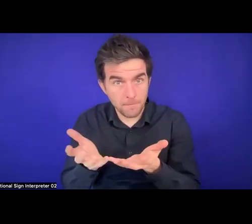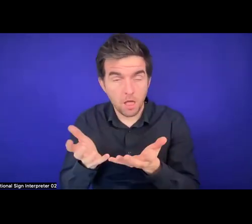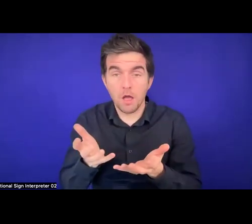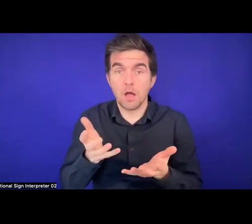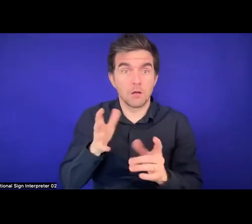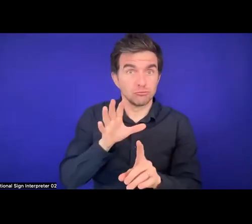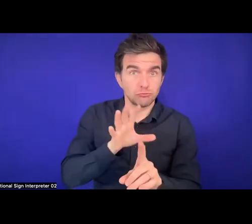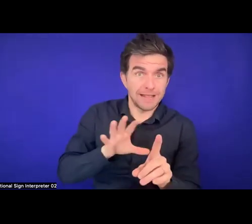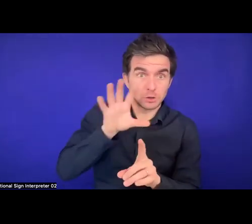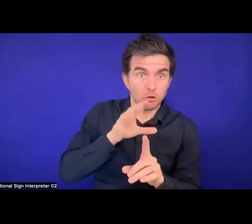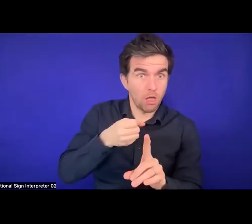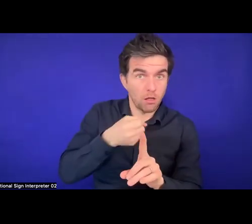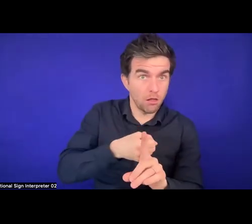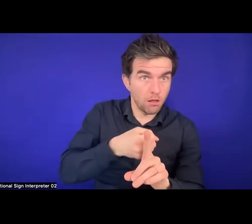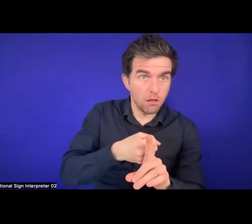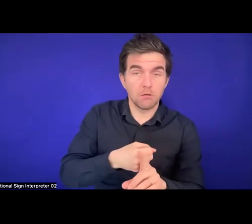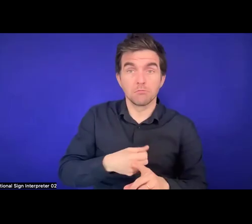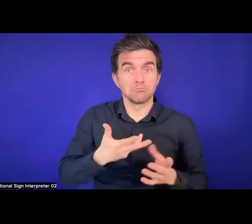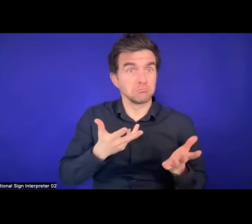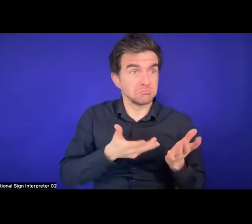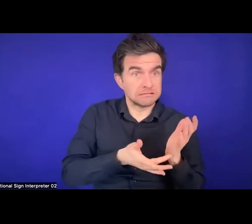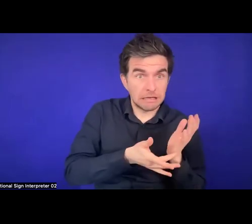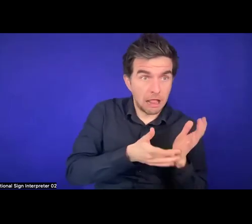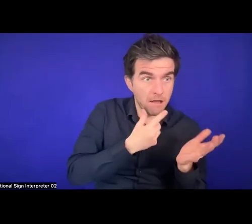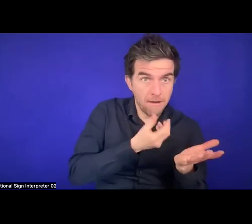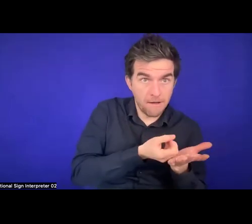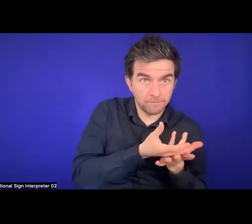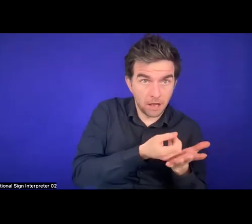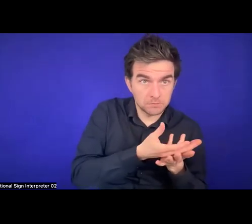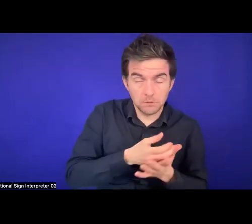mainstream stakeholders about how to do their work with disability inclusion. In our